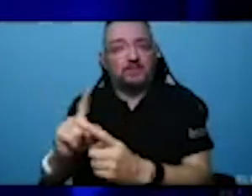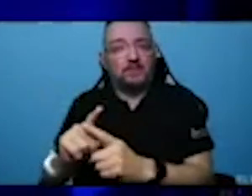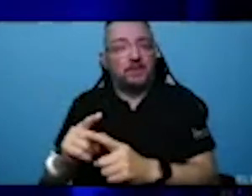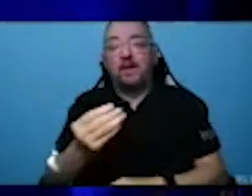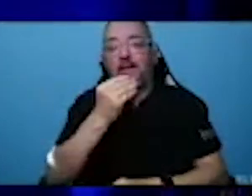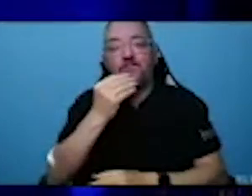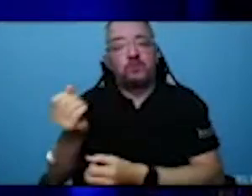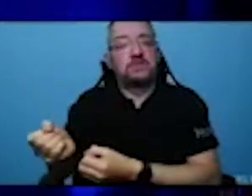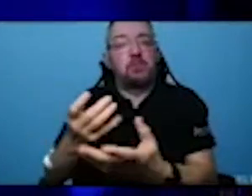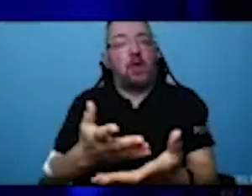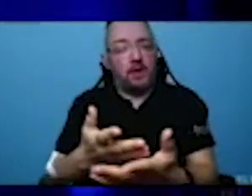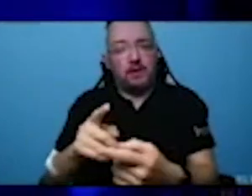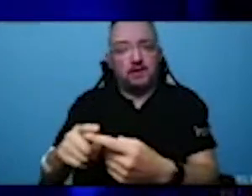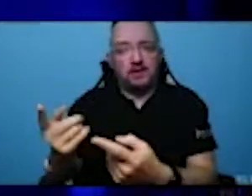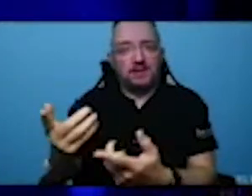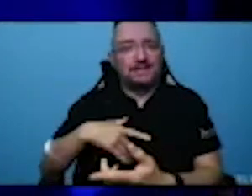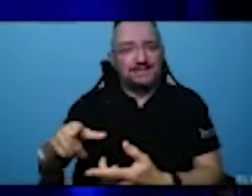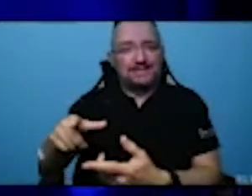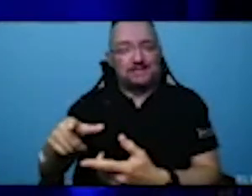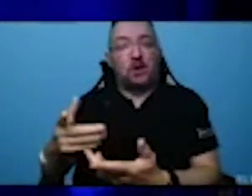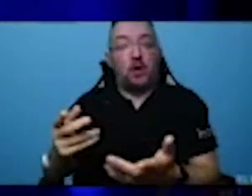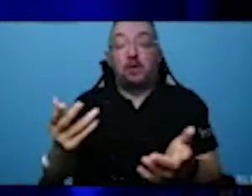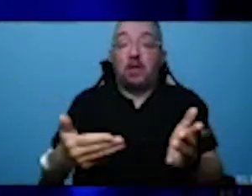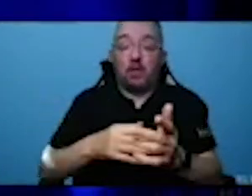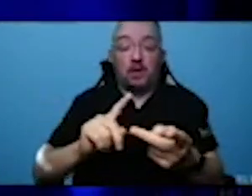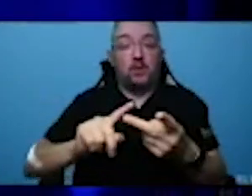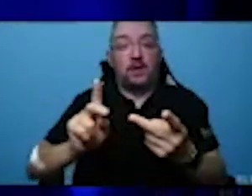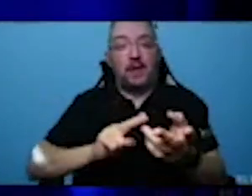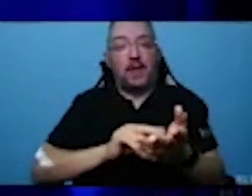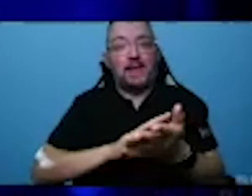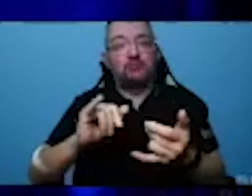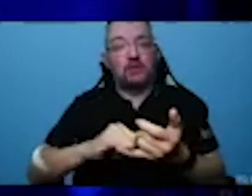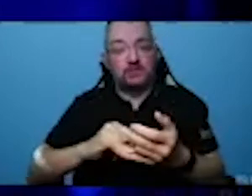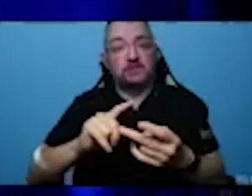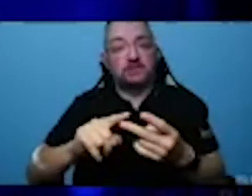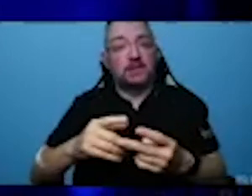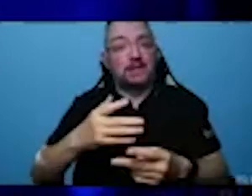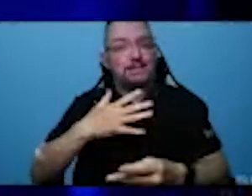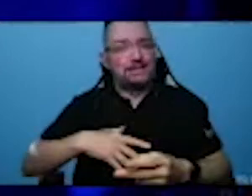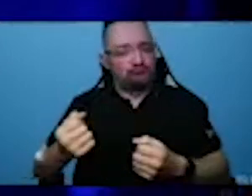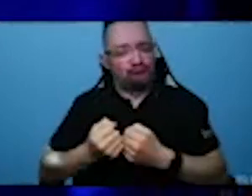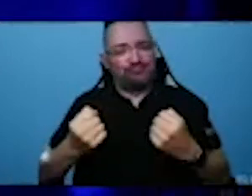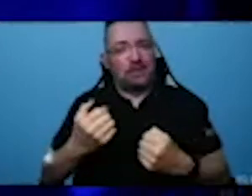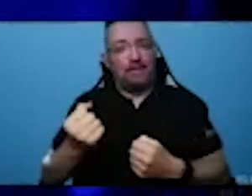obviously the NHS is, is really important. That needs to be resilient, and that requires connectivity, but it also